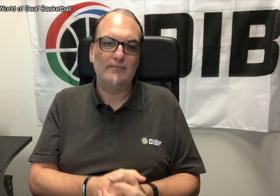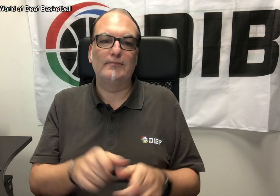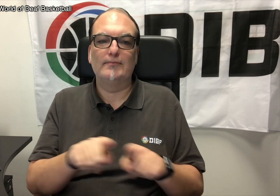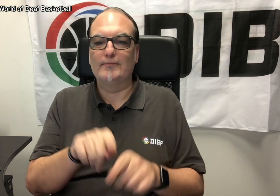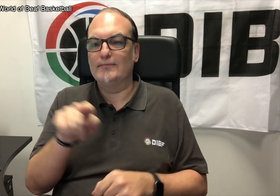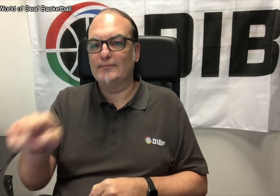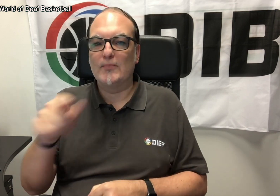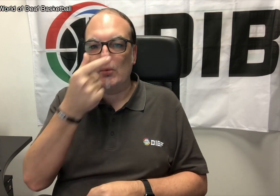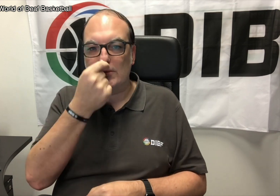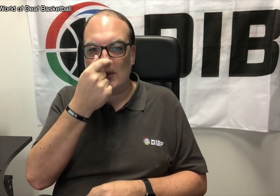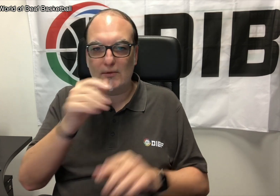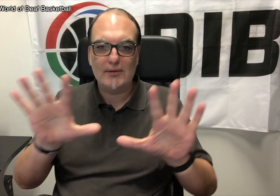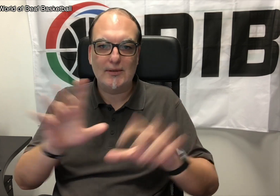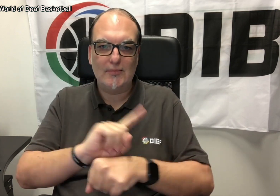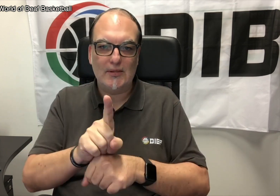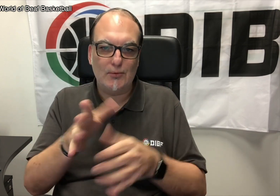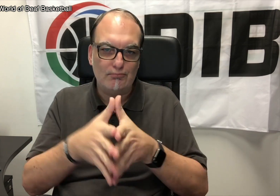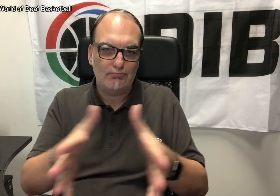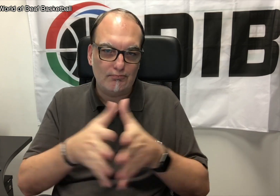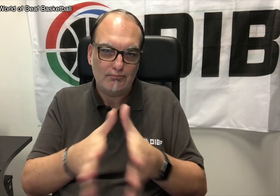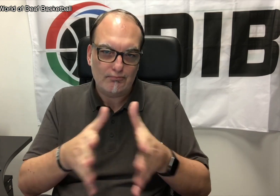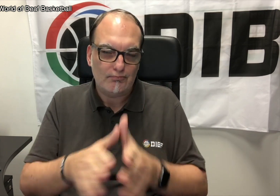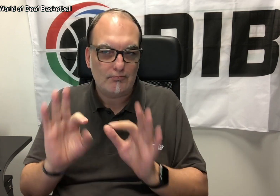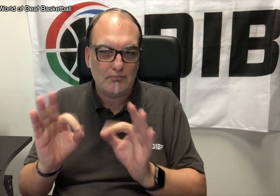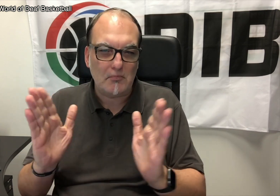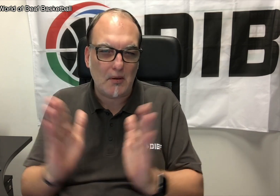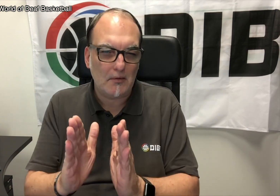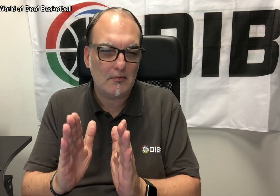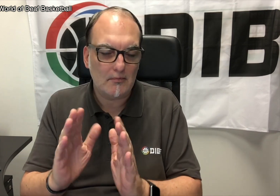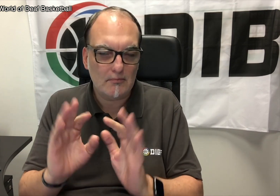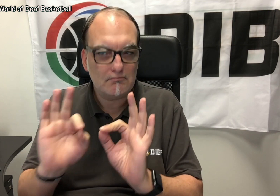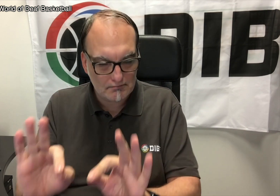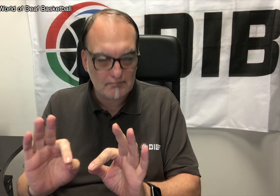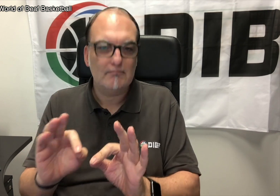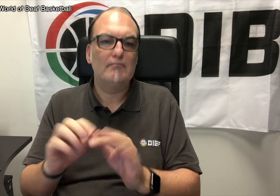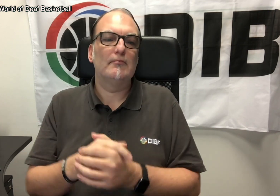then Gustavo Perazzolo spoke for 10 minutes,